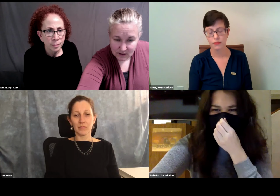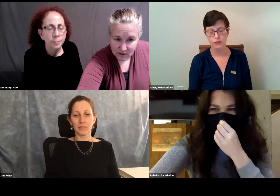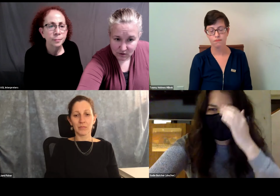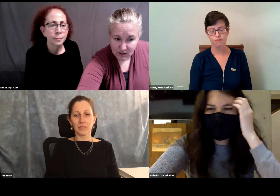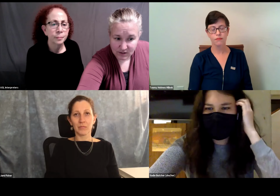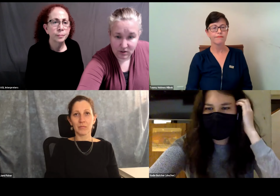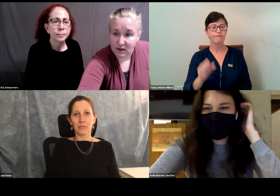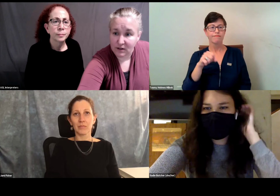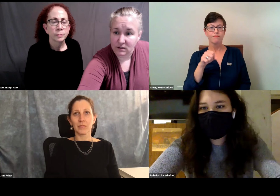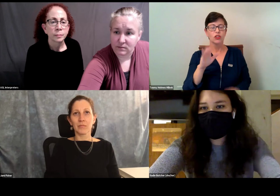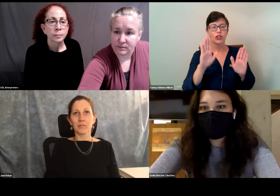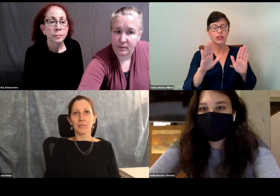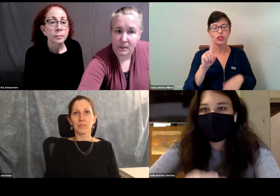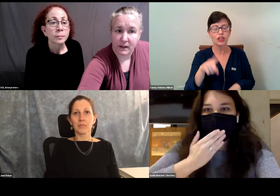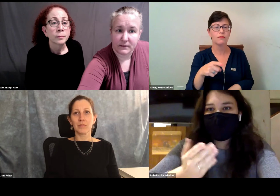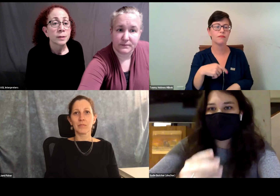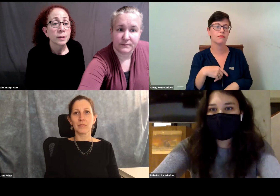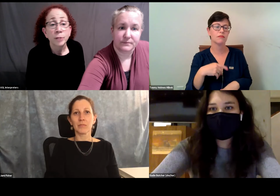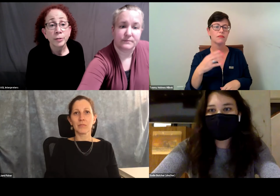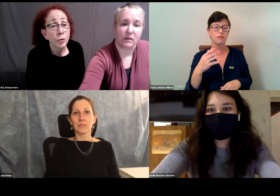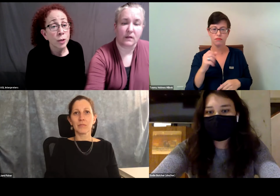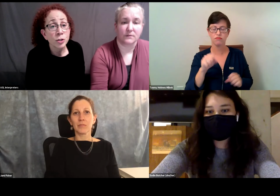are deaf students rather. Right great question.